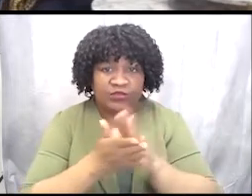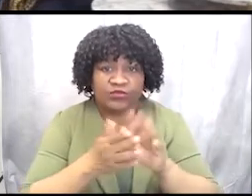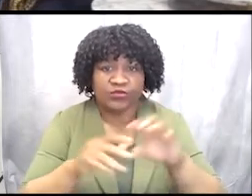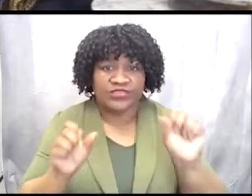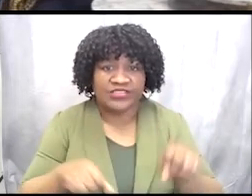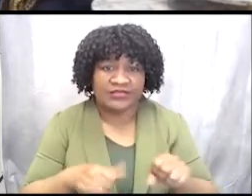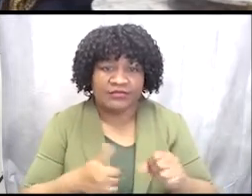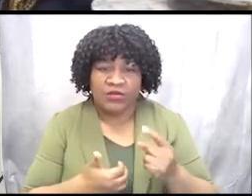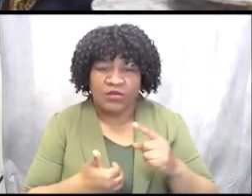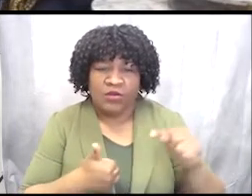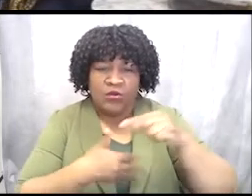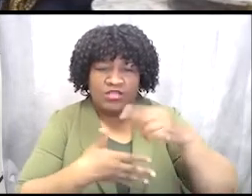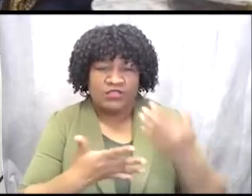What's one thing that they can do?